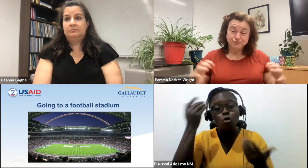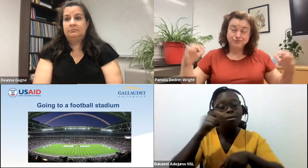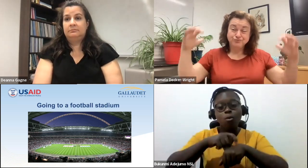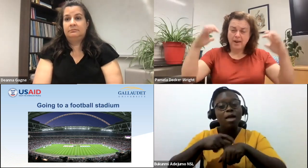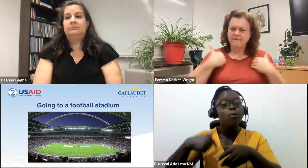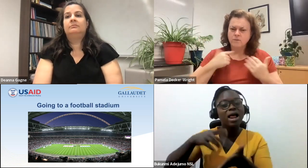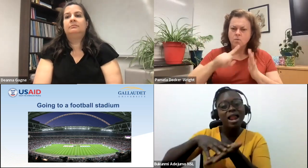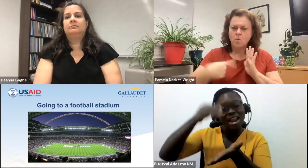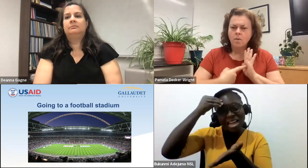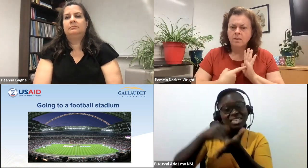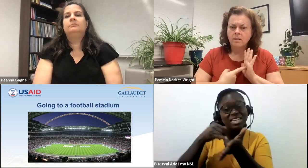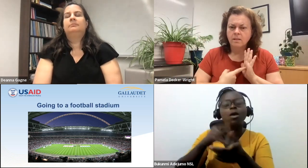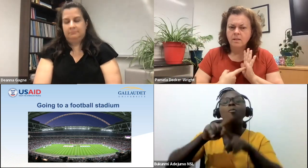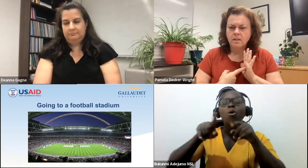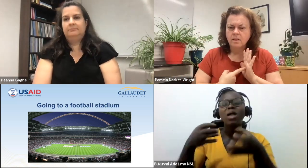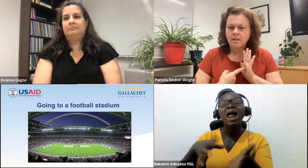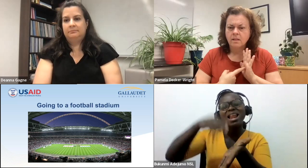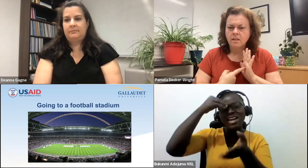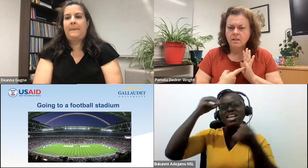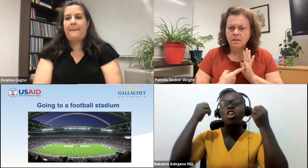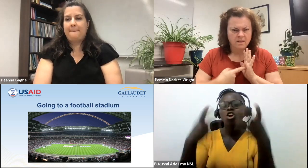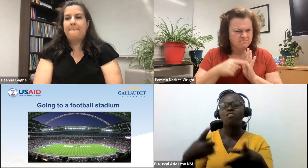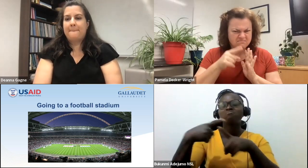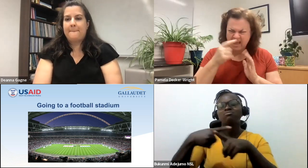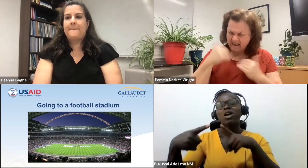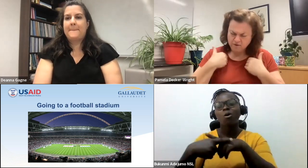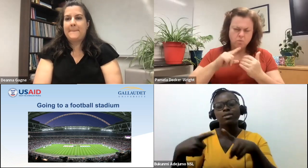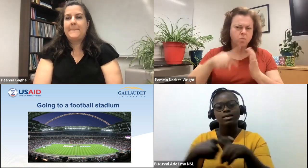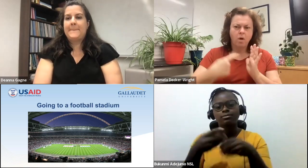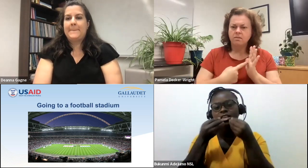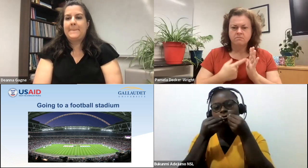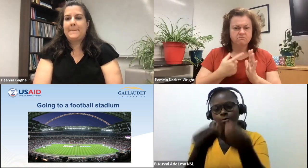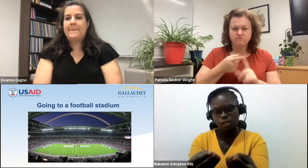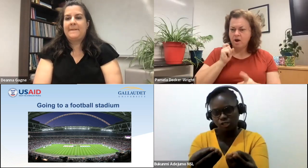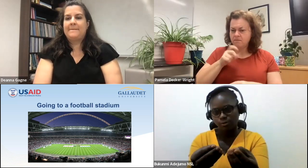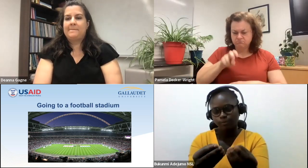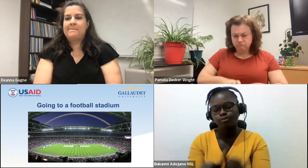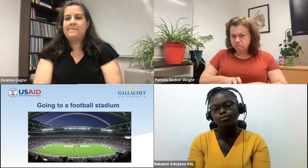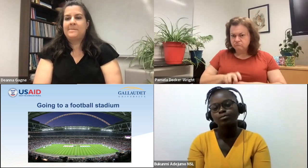Now, each person that would be in this stadium actually has their own role. each one of them.